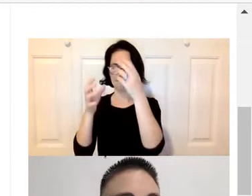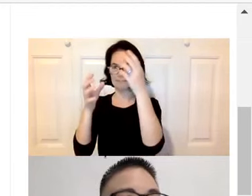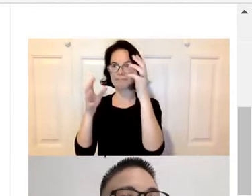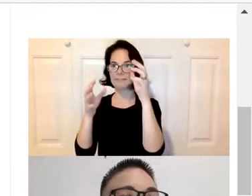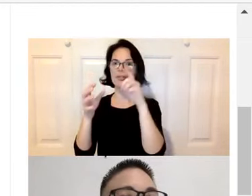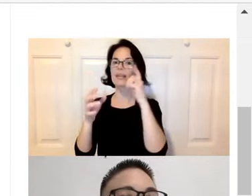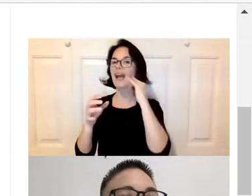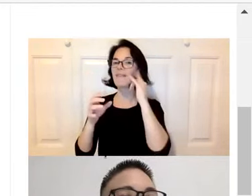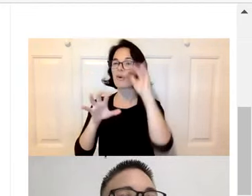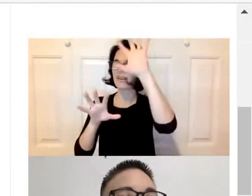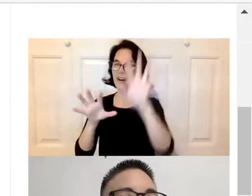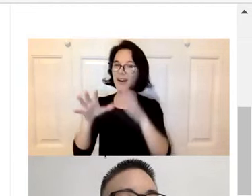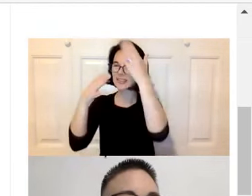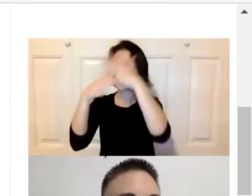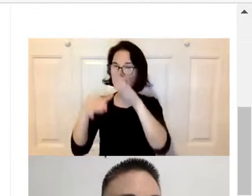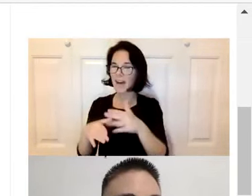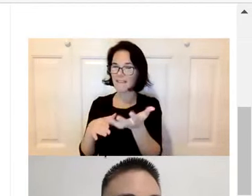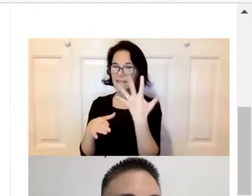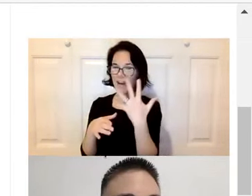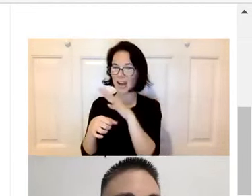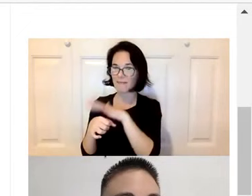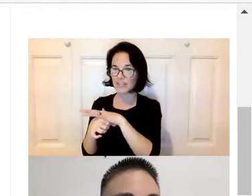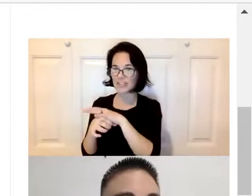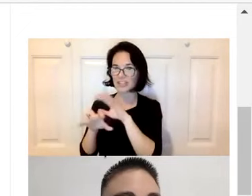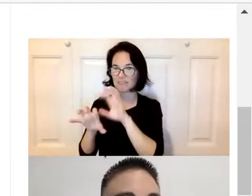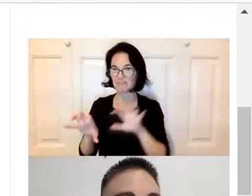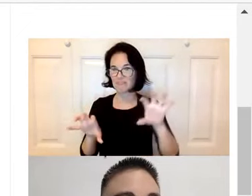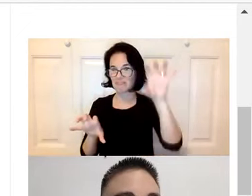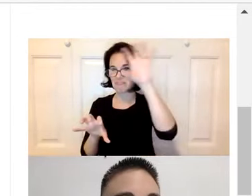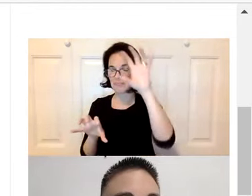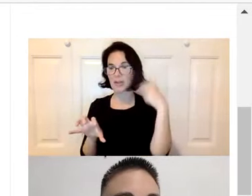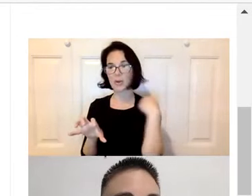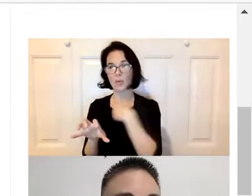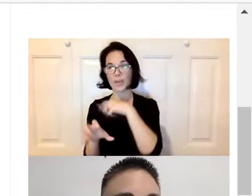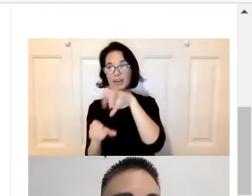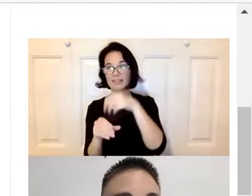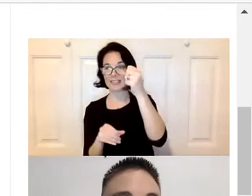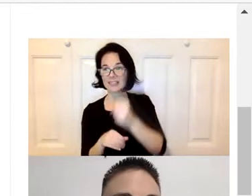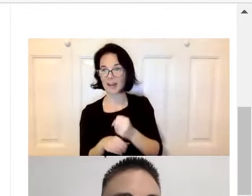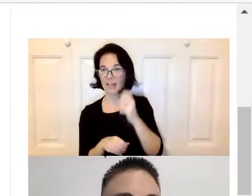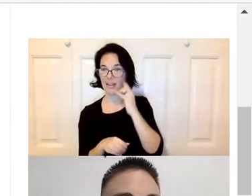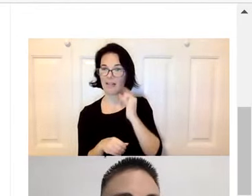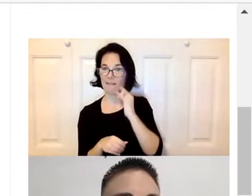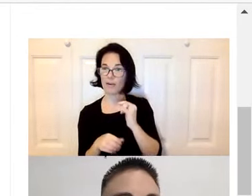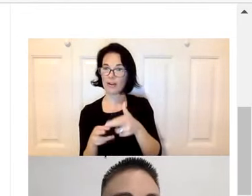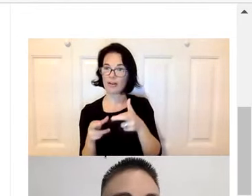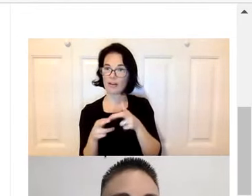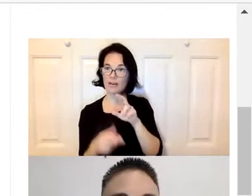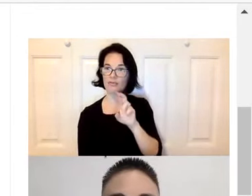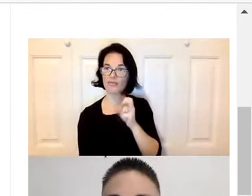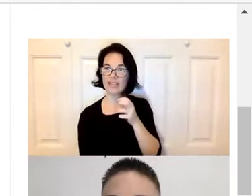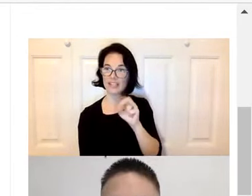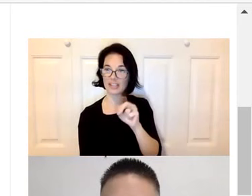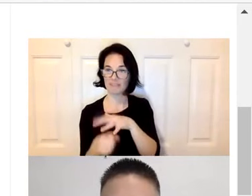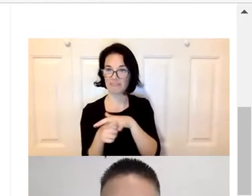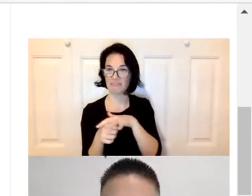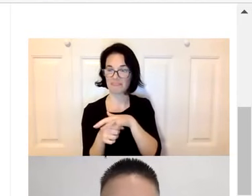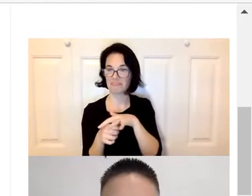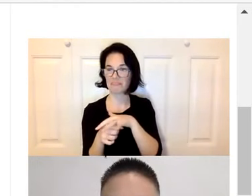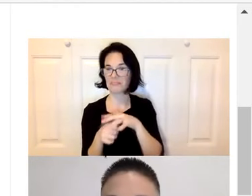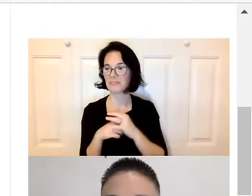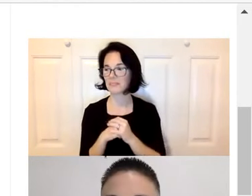so we are part of the Southern California region now. [Adjusts slides]